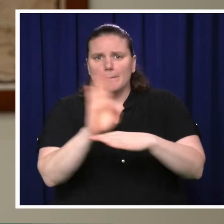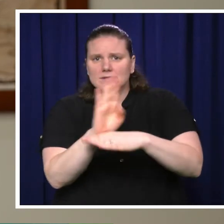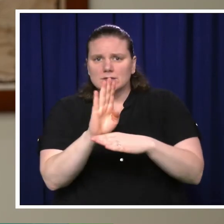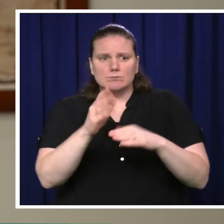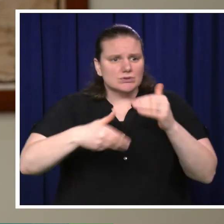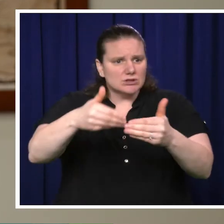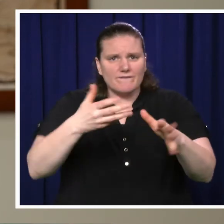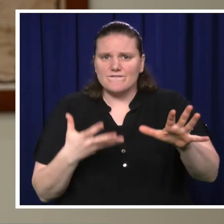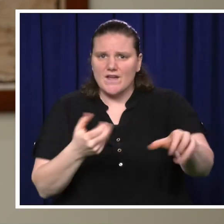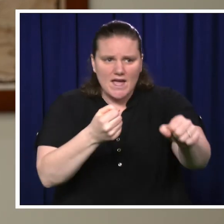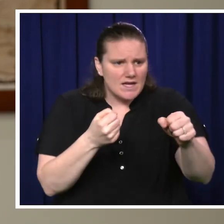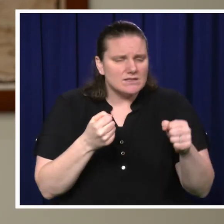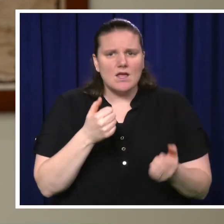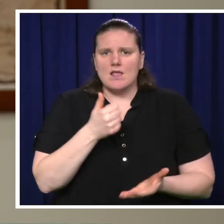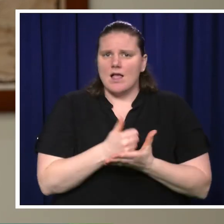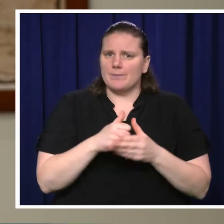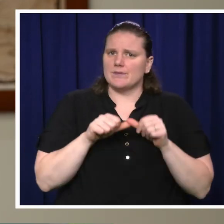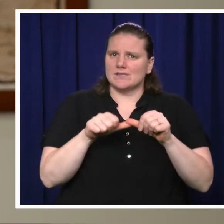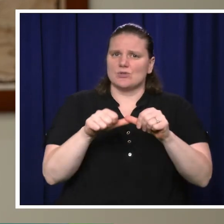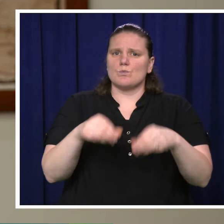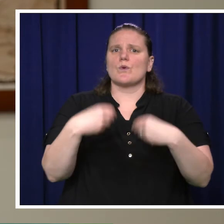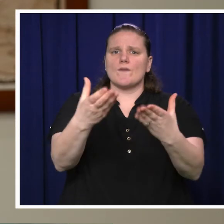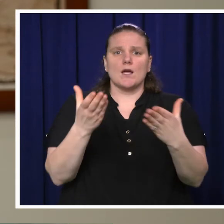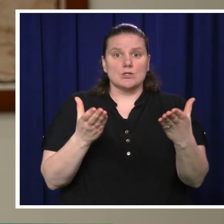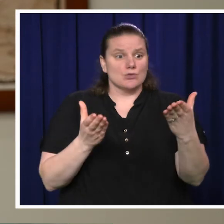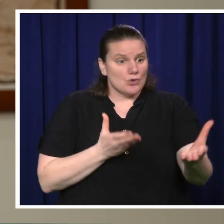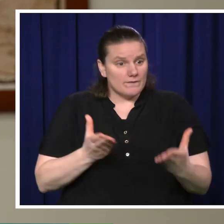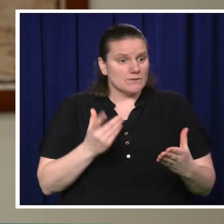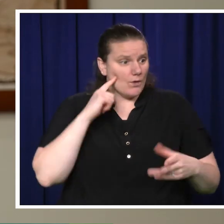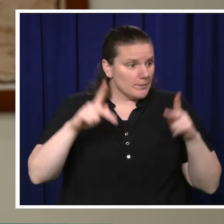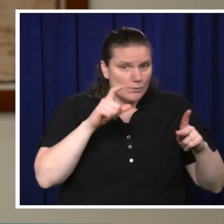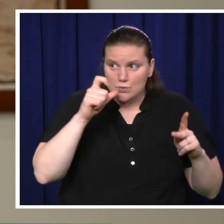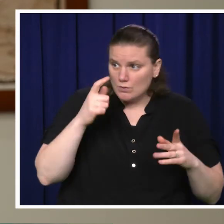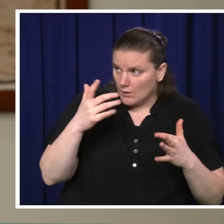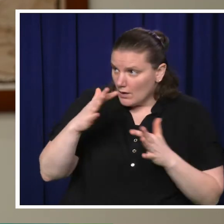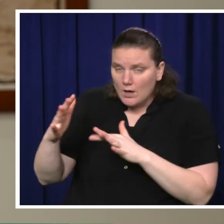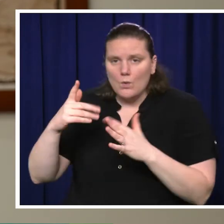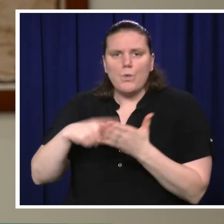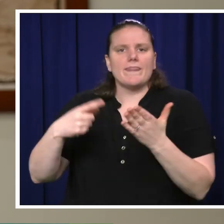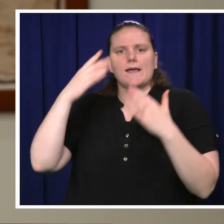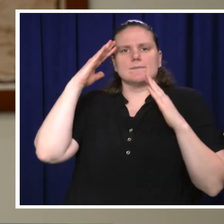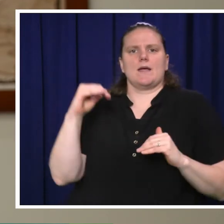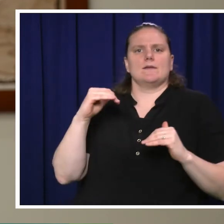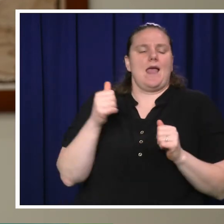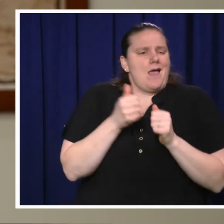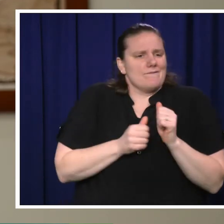adjusting business procedures quickly and efficiently in order to continue to provide the services our constituents have come to expect.